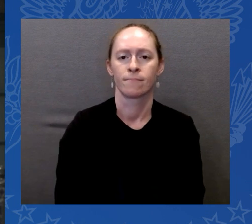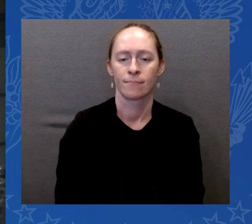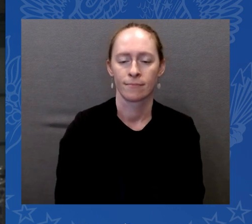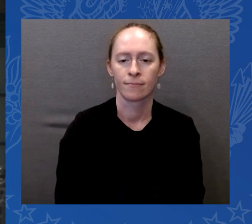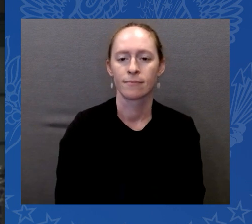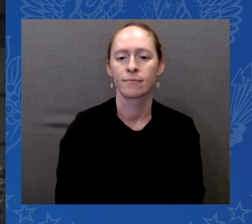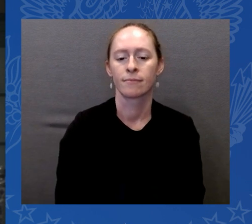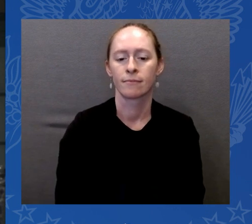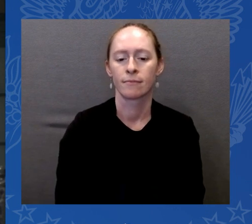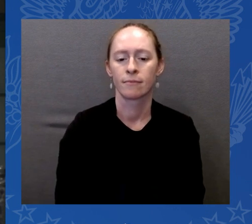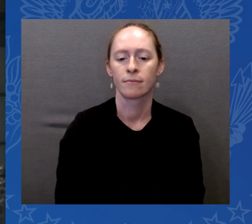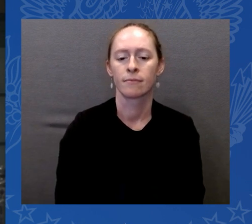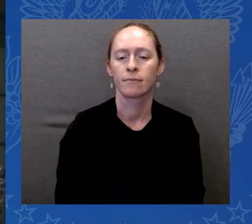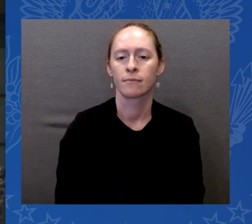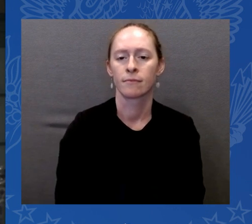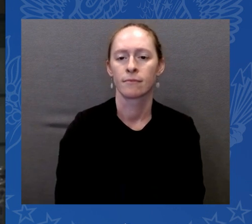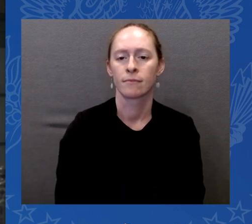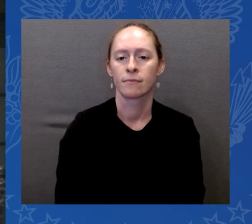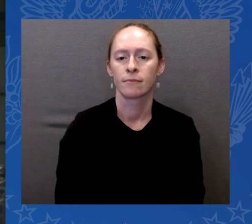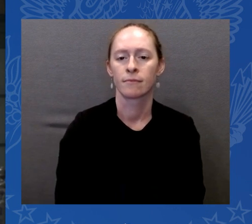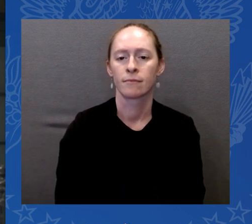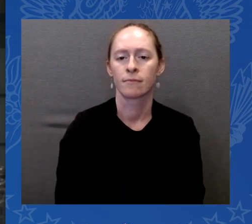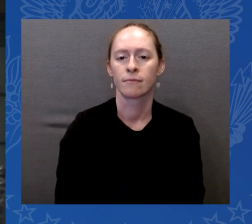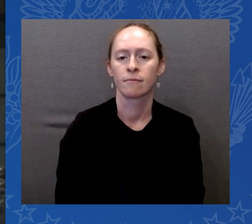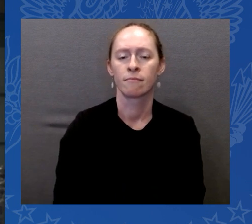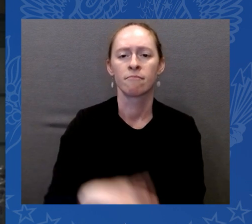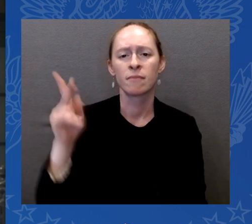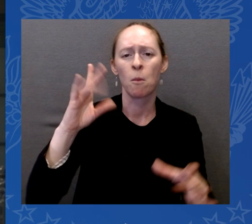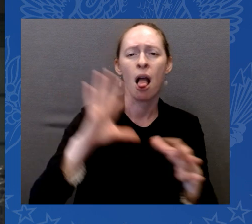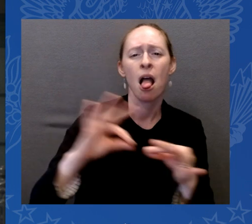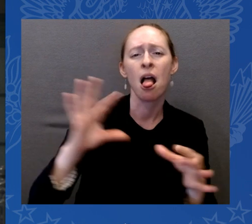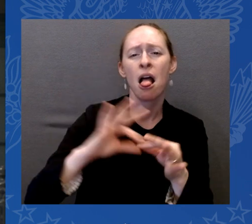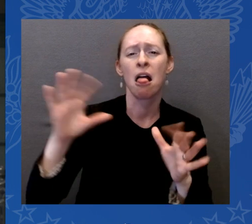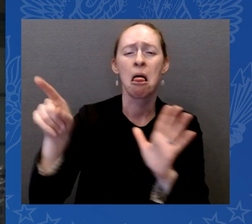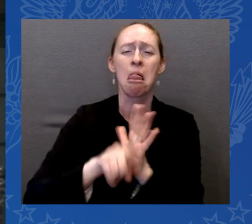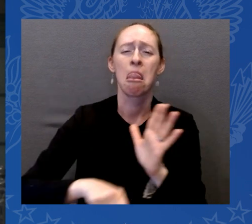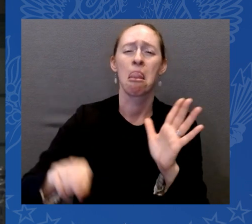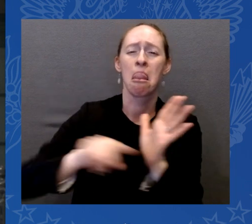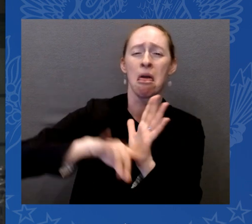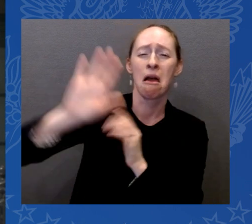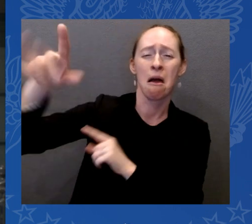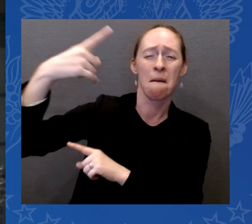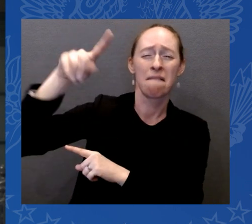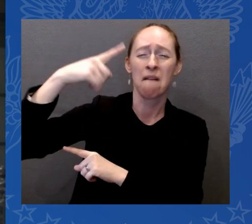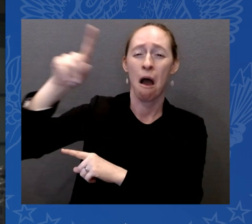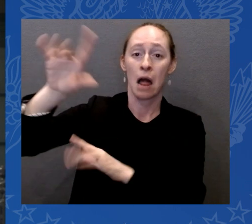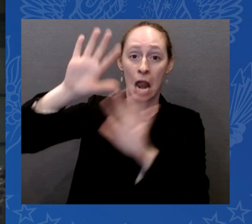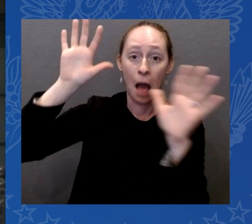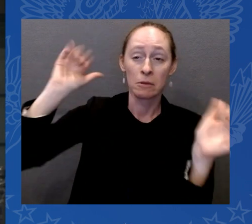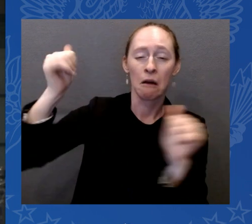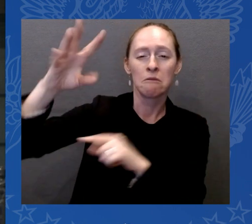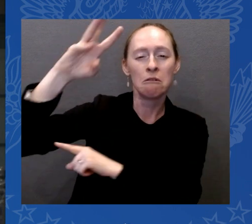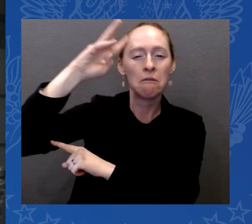have blocked any meaningful progress in delaying and -- just pretending there wasn't a climate crisis.